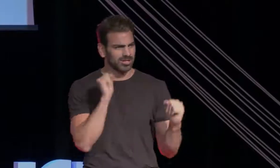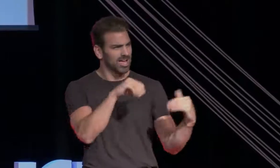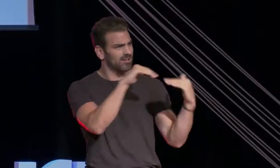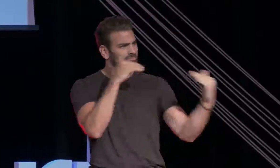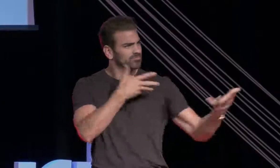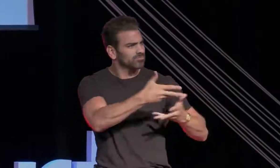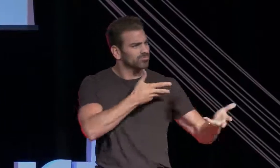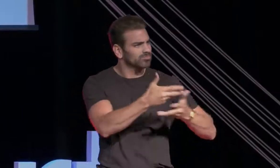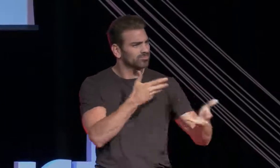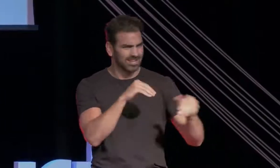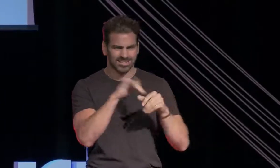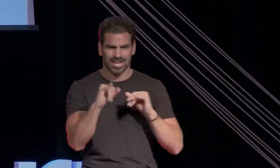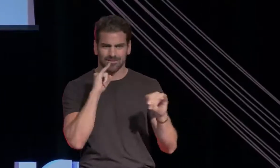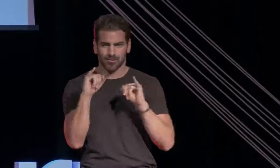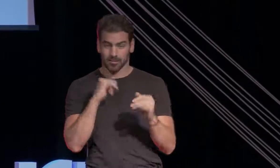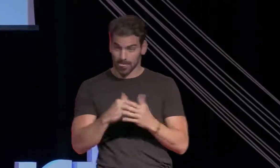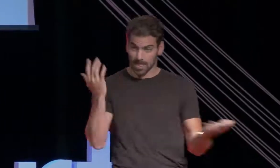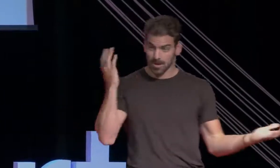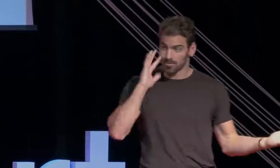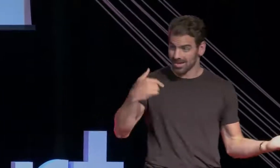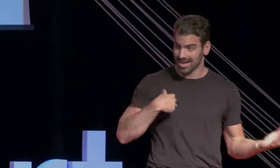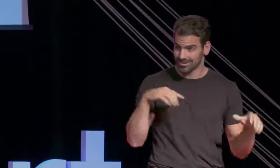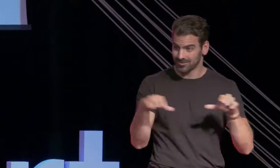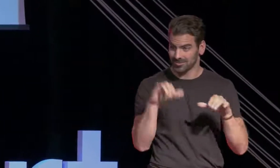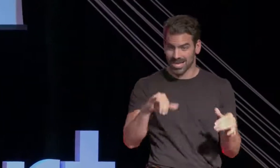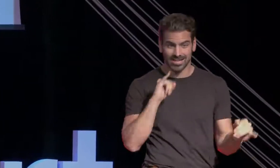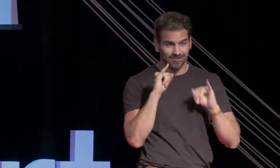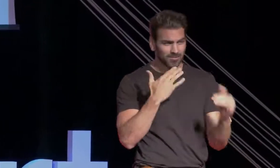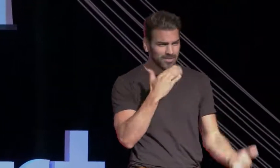and focusing on that imbalance do you think i would do very well